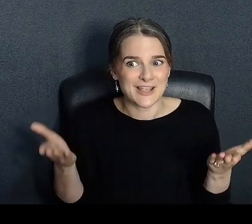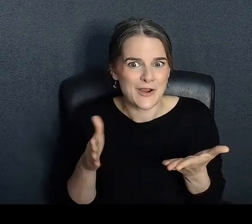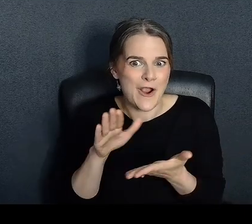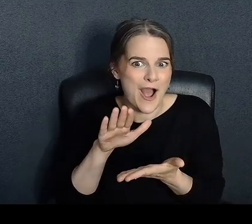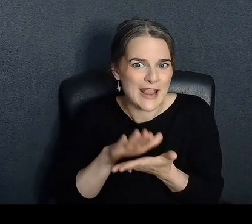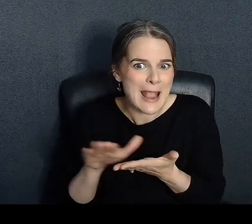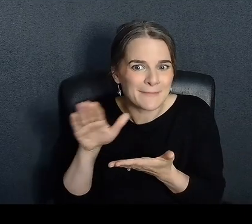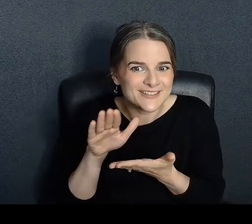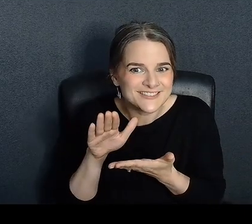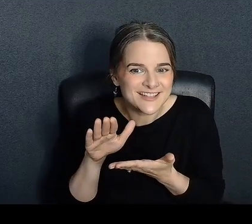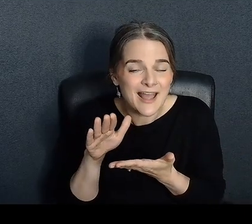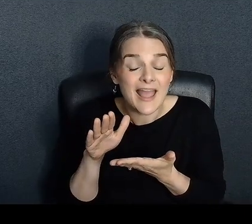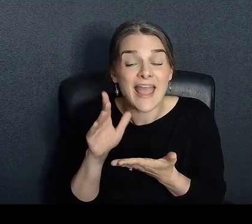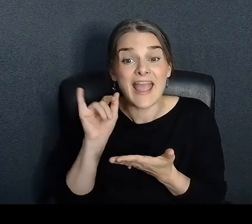so we can serve the customer.